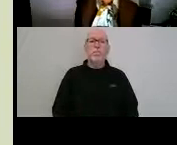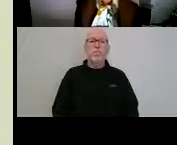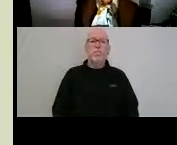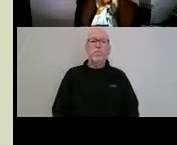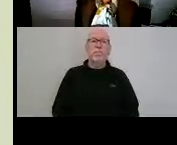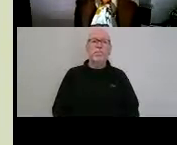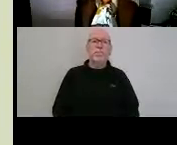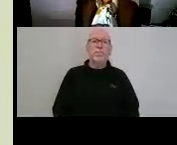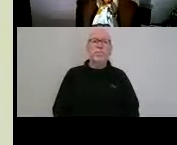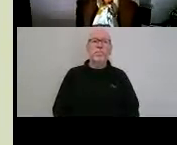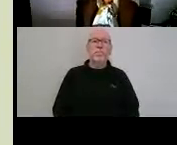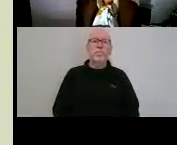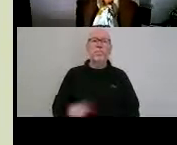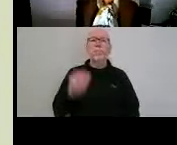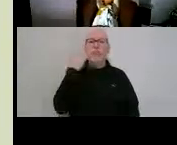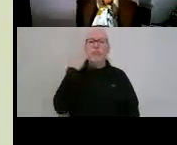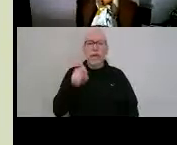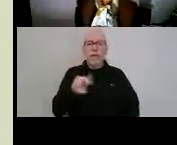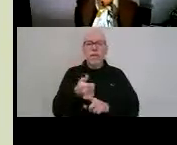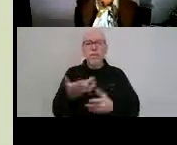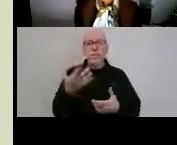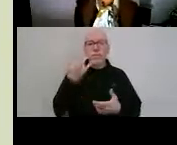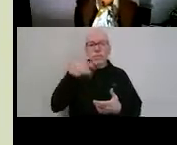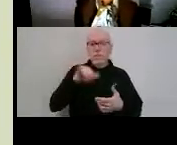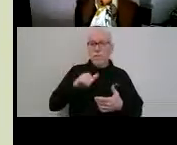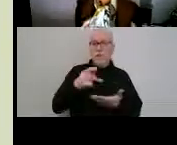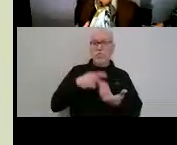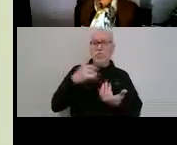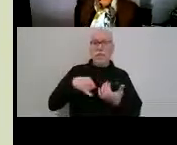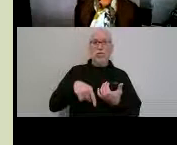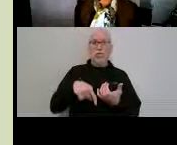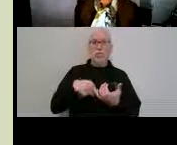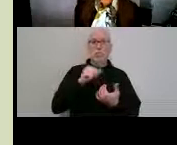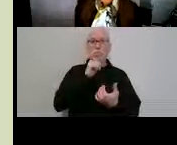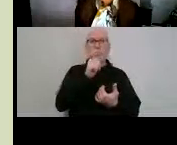So if you ask yourself, is this project not confidential?